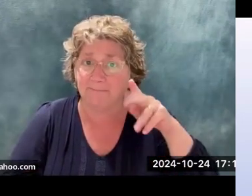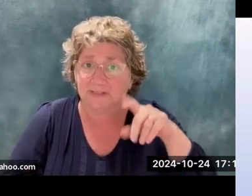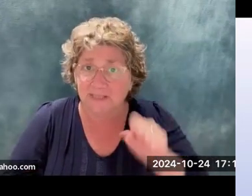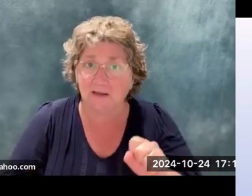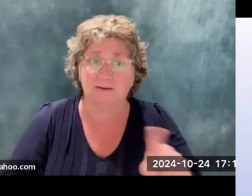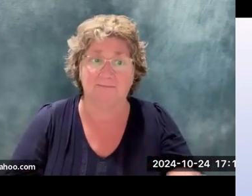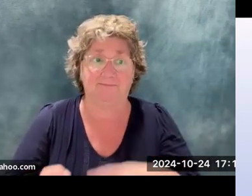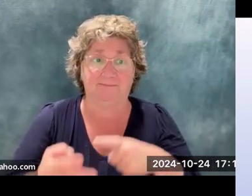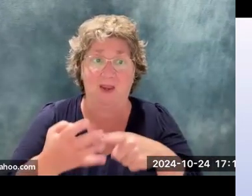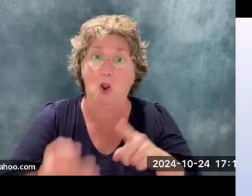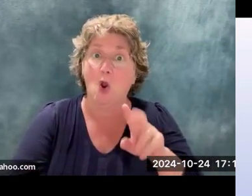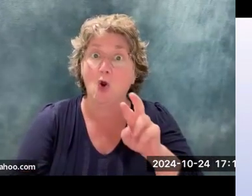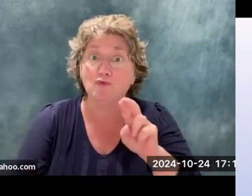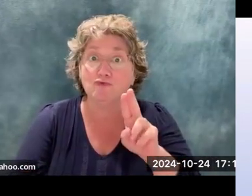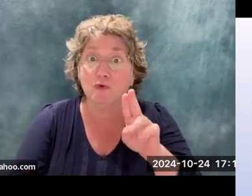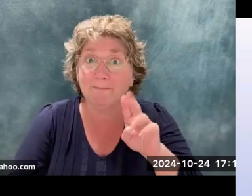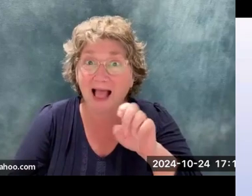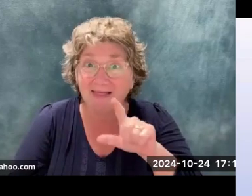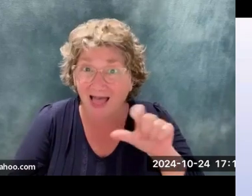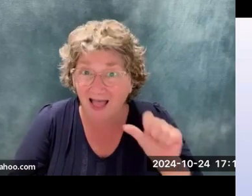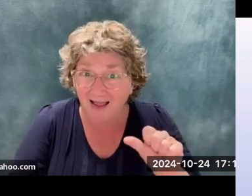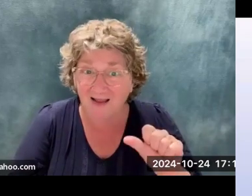Now they're only three by more than 95%.